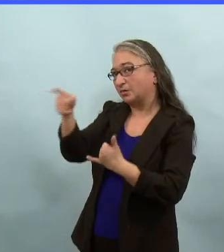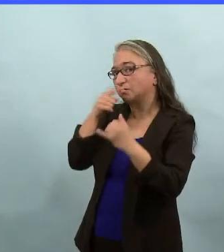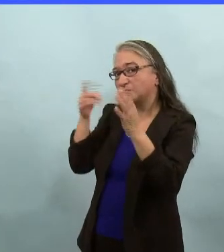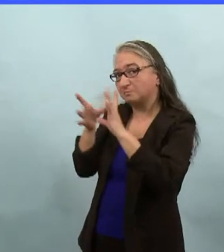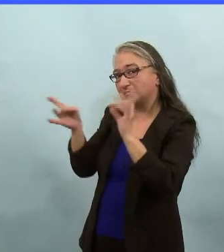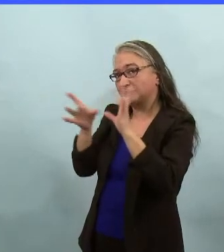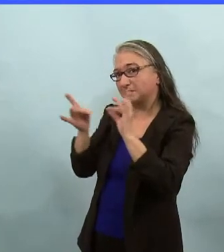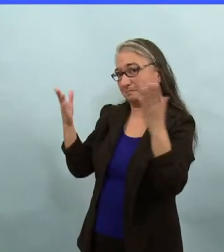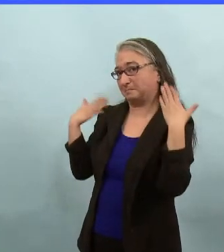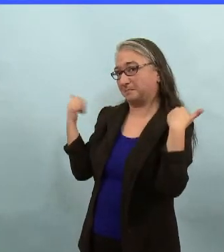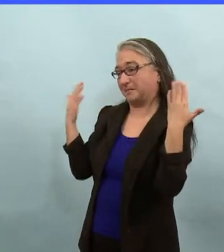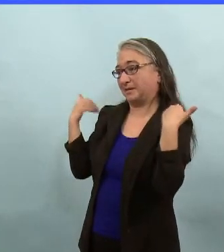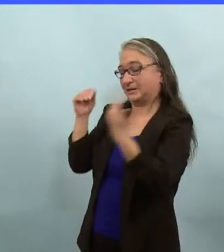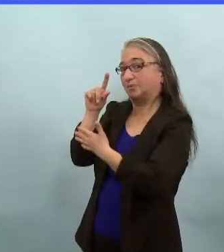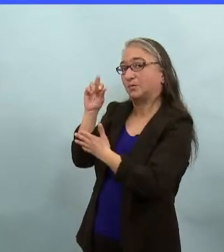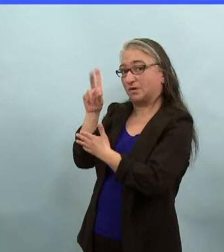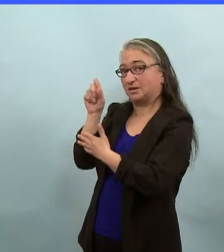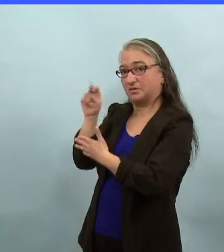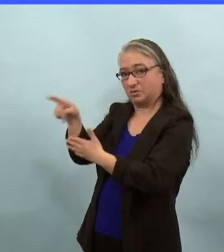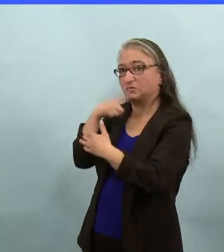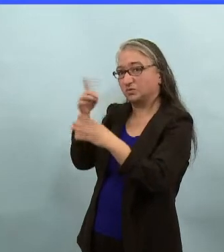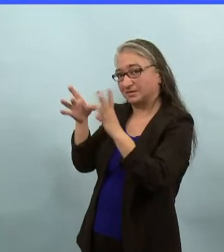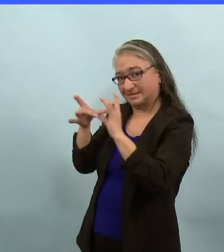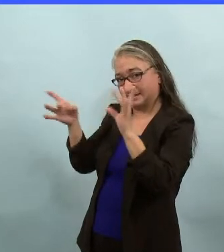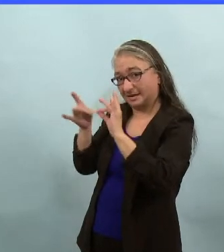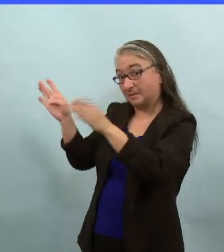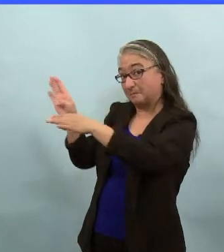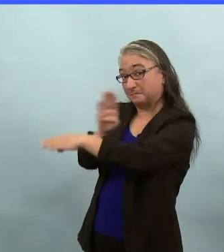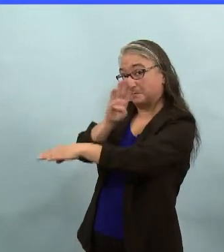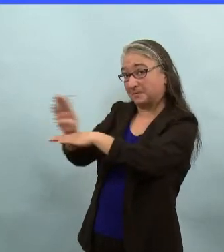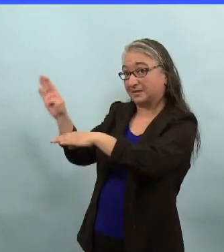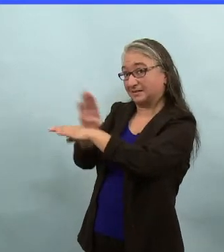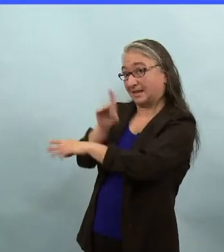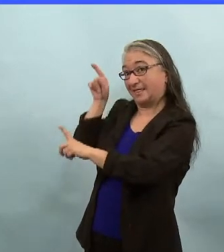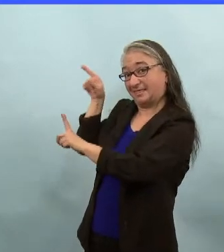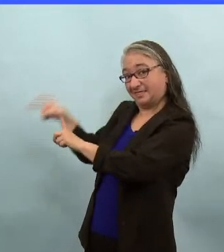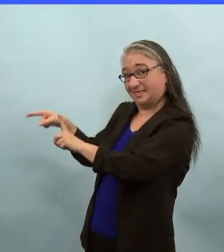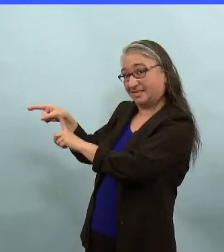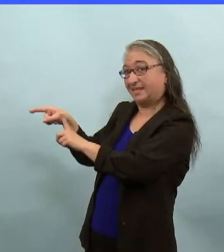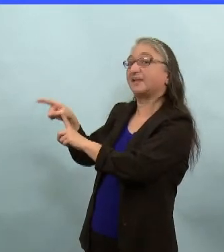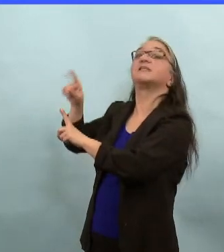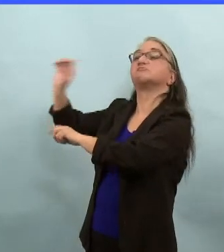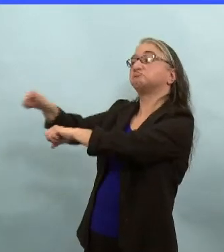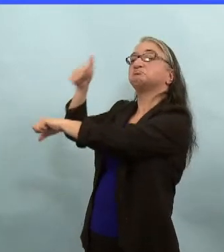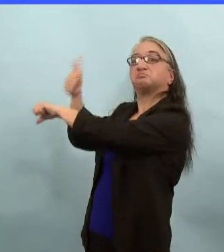measures into their own hands the issue with a restaurant say closing their doors to take out